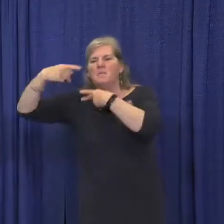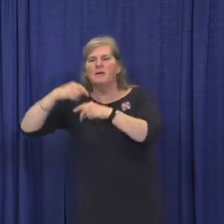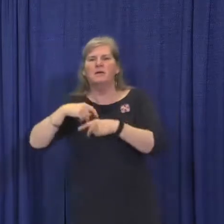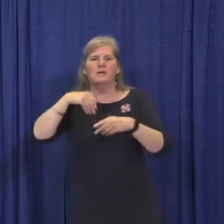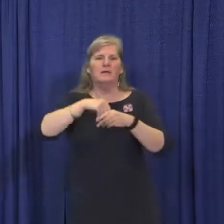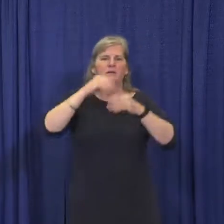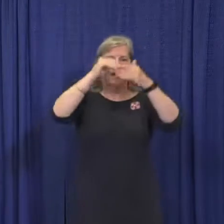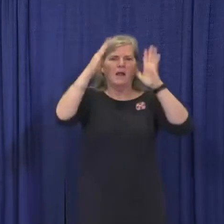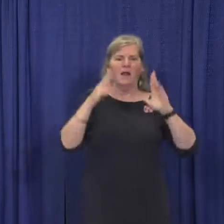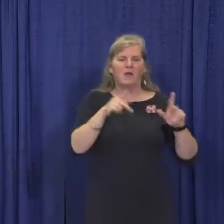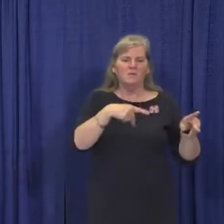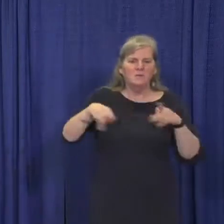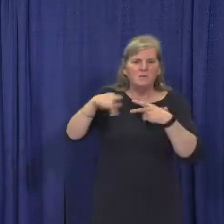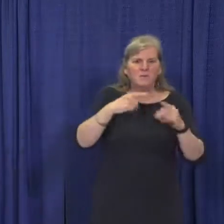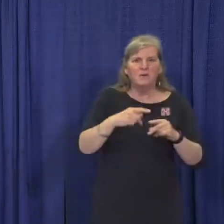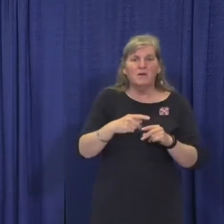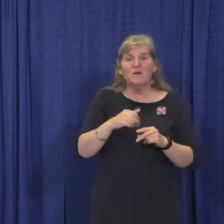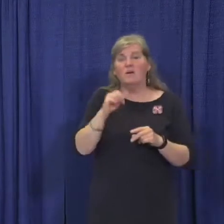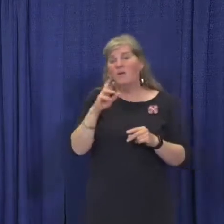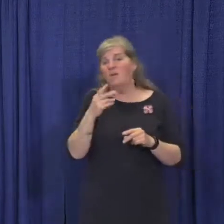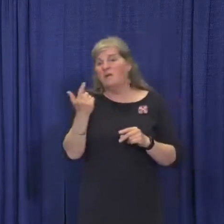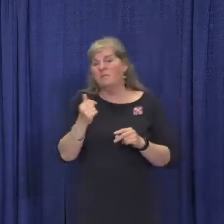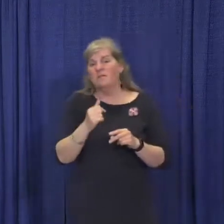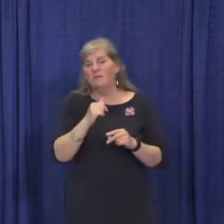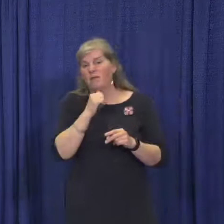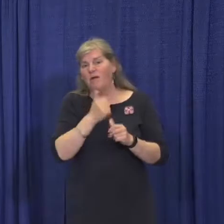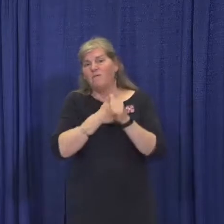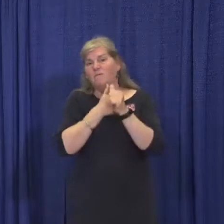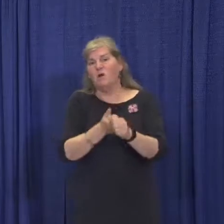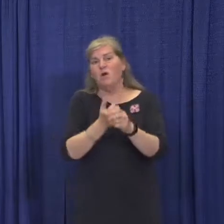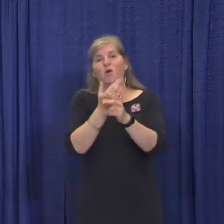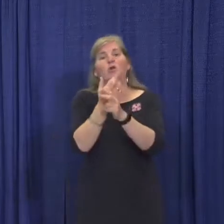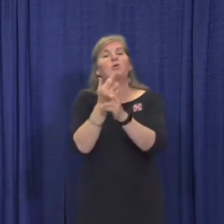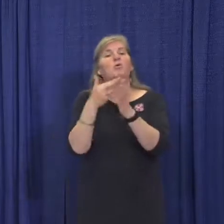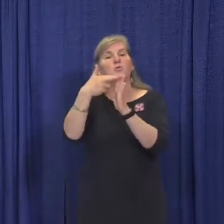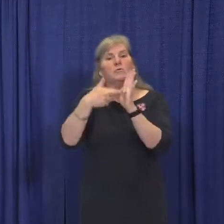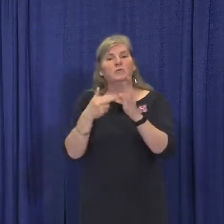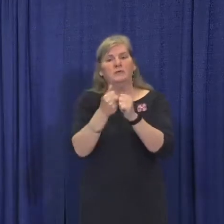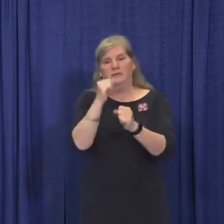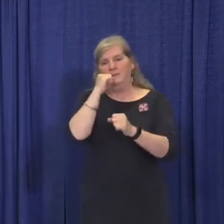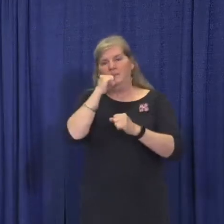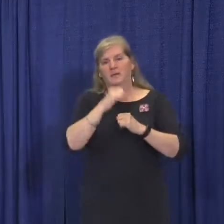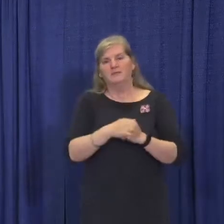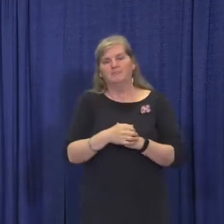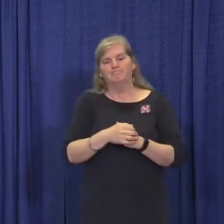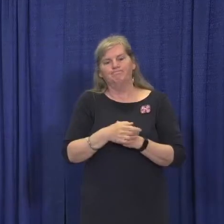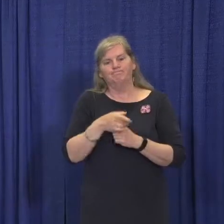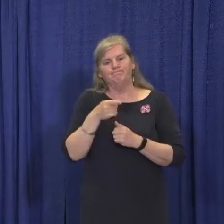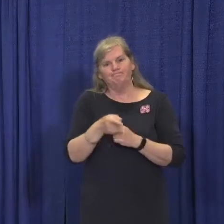and house parties and sometimes even breaking some of the rules and socializing in the bars